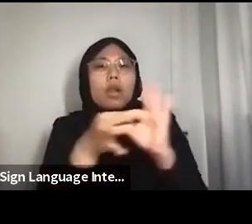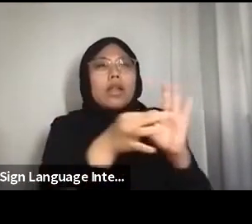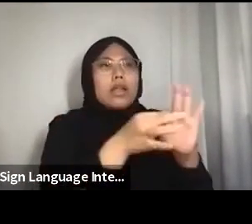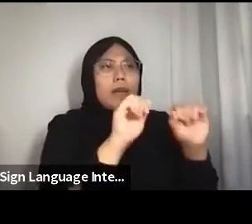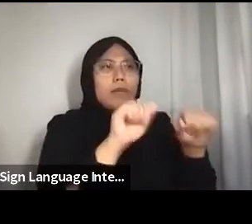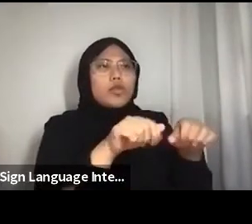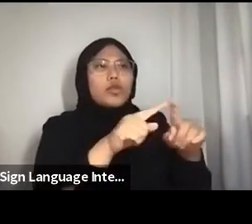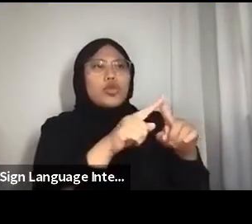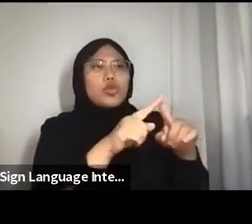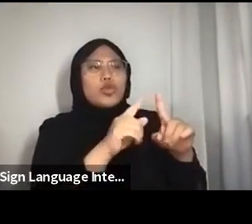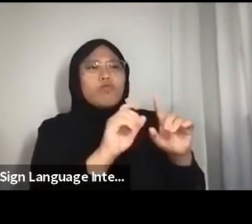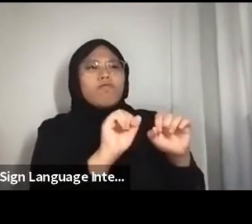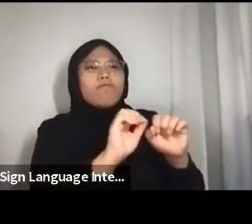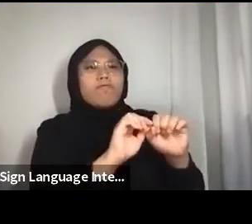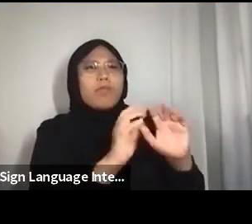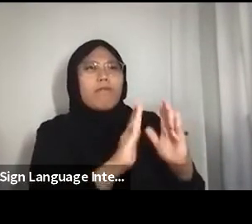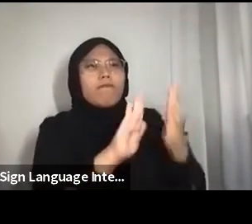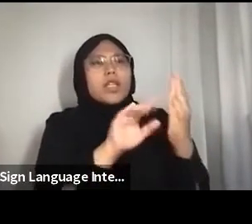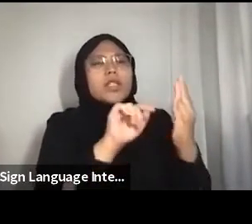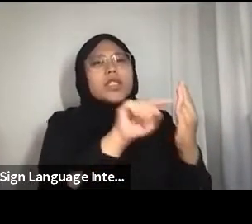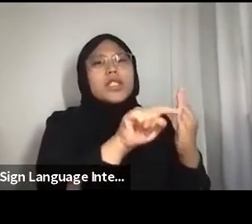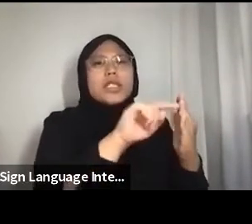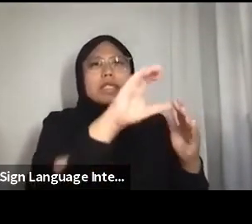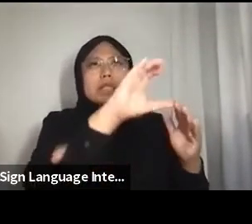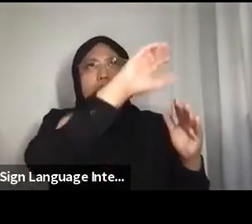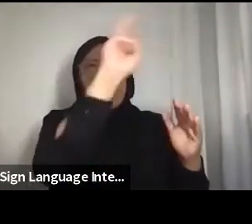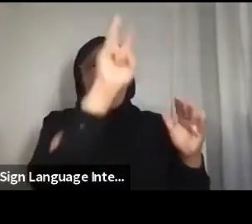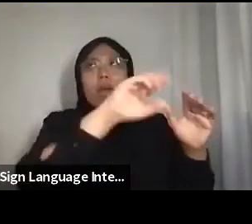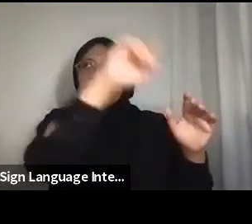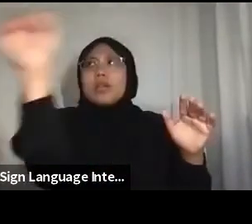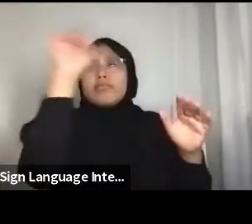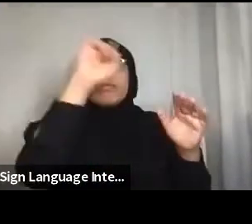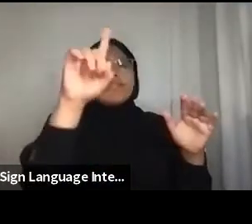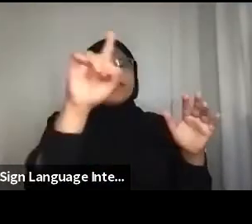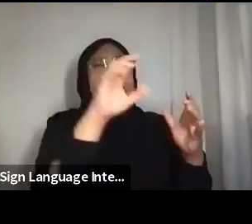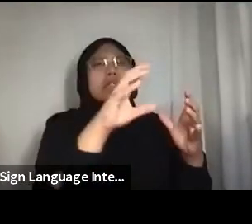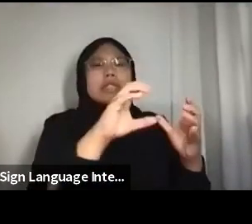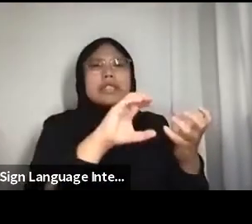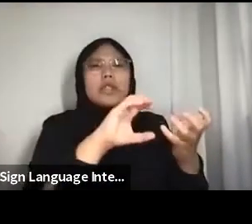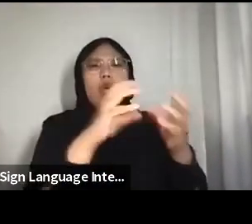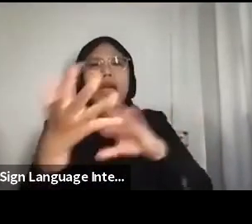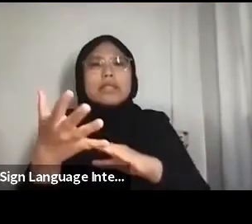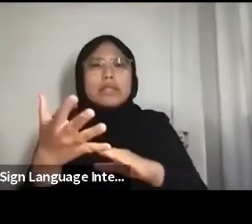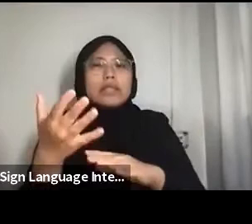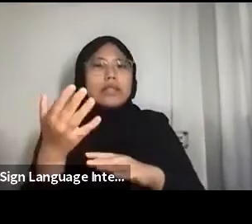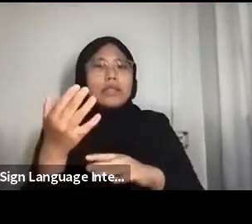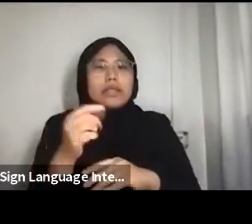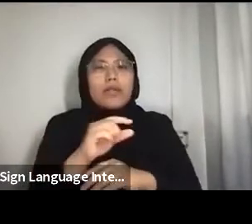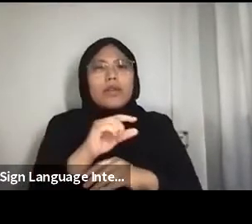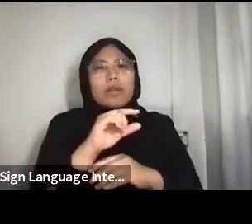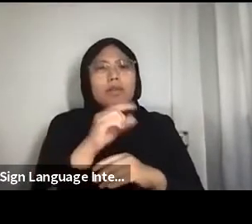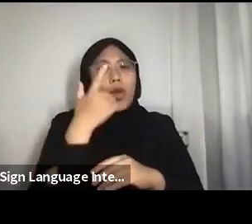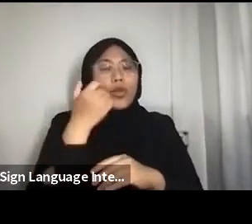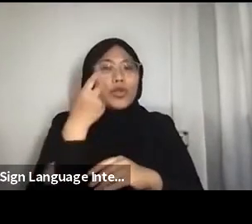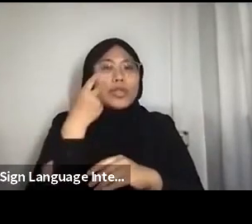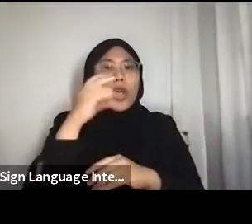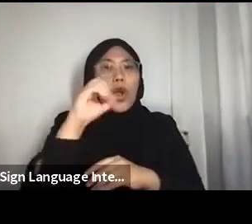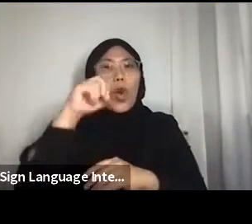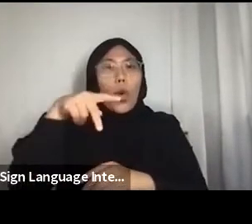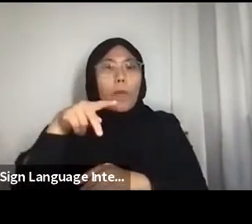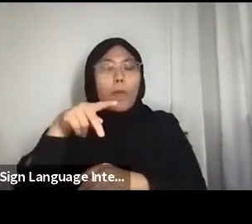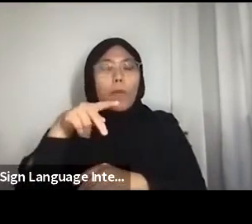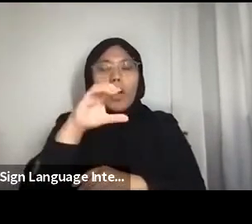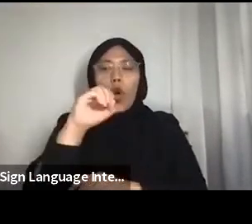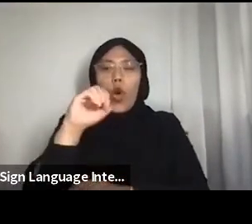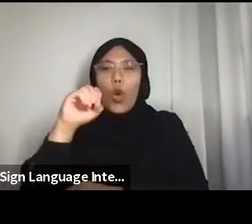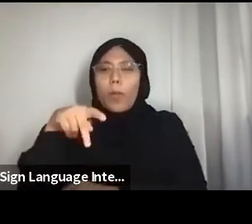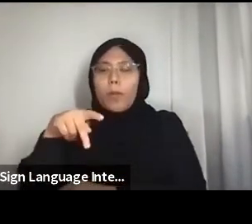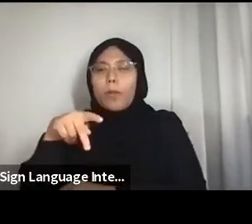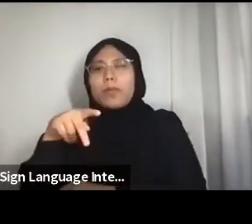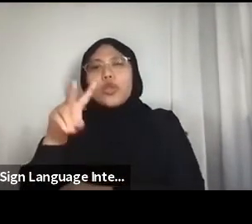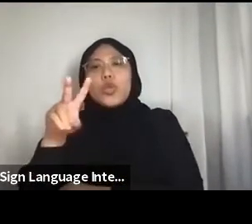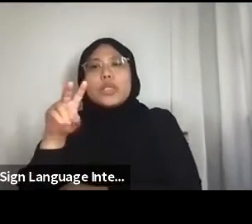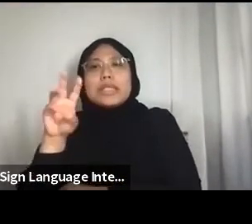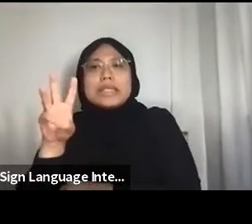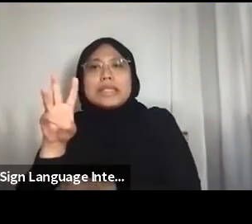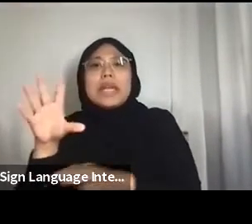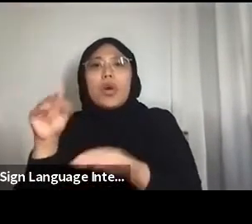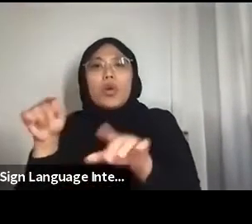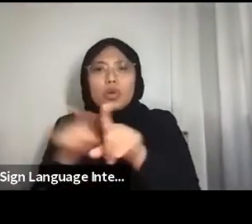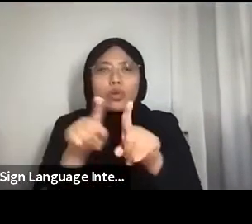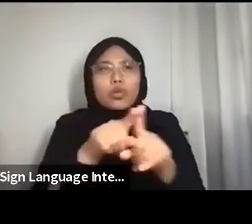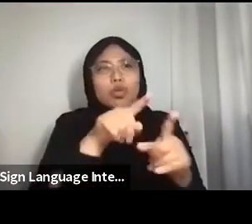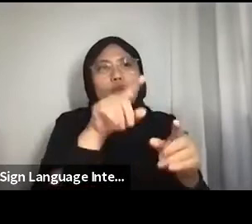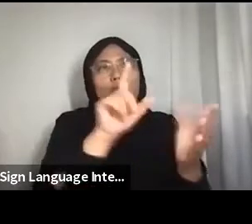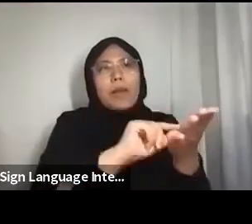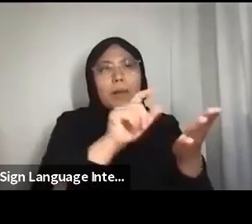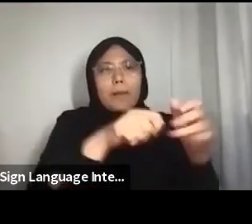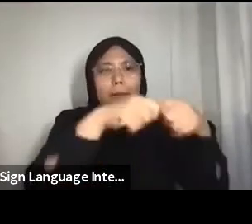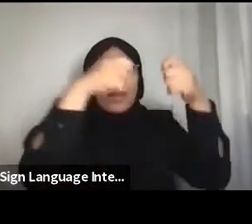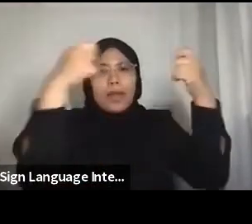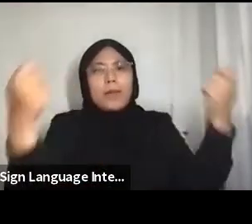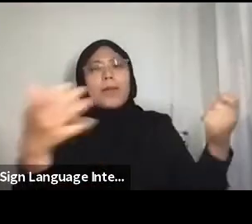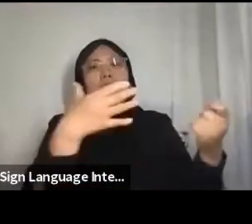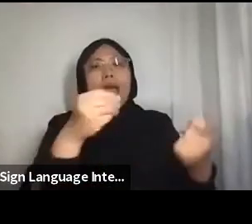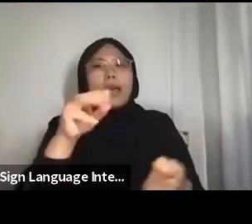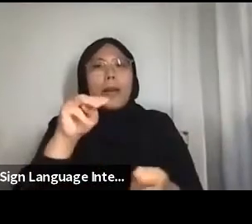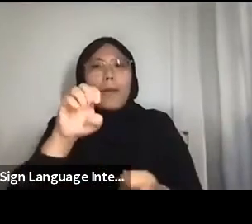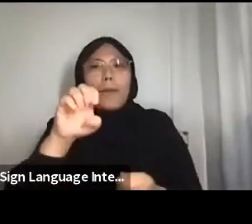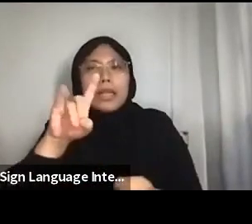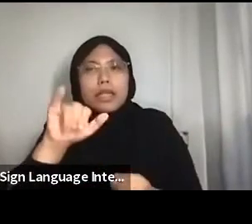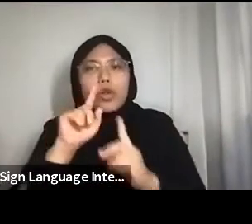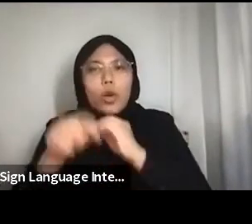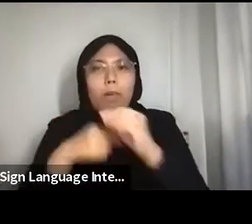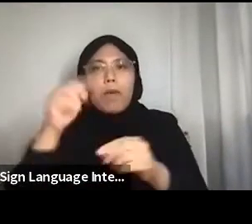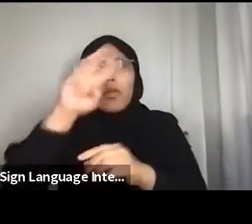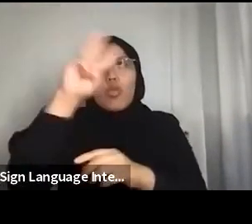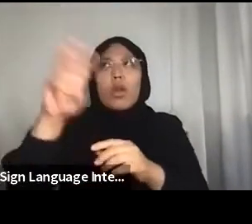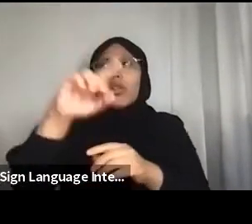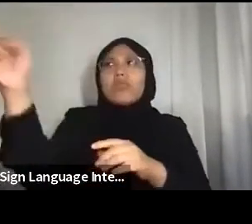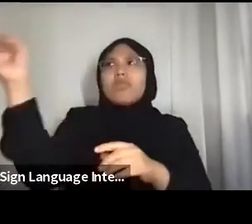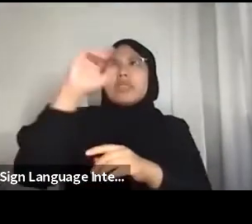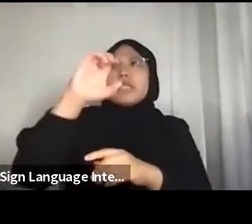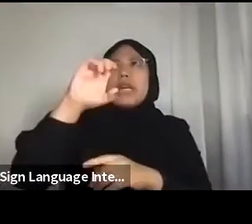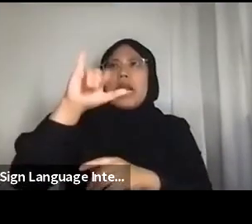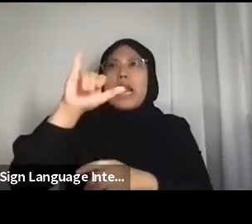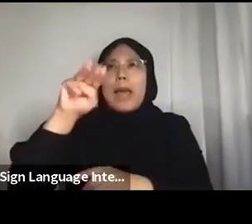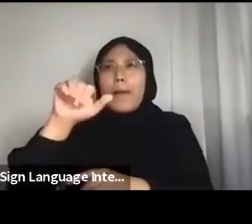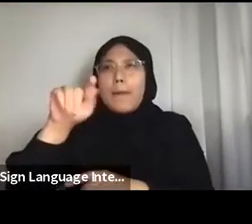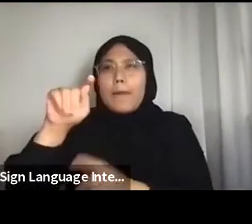A huge question I know, but also a very timely one, given COP26 and what we read everyday in the media about climate change. Anyone has any thoughts about that?